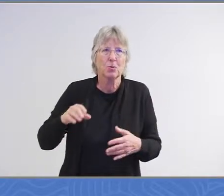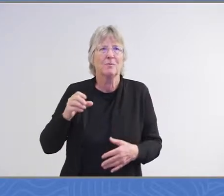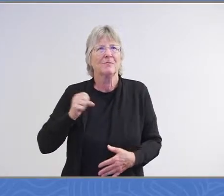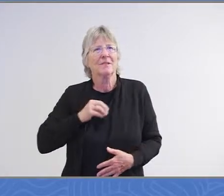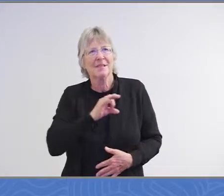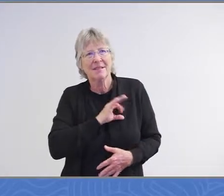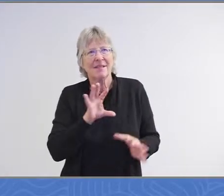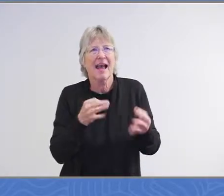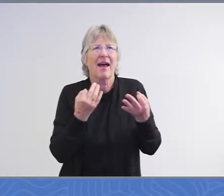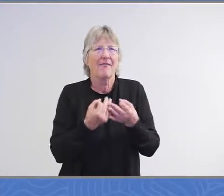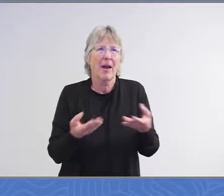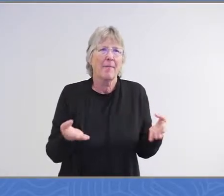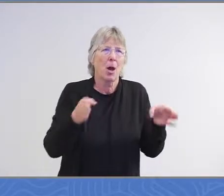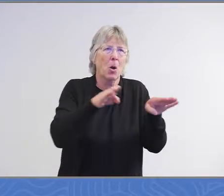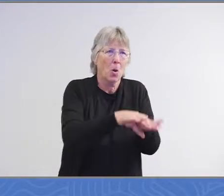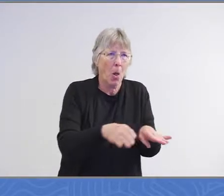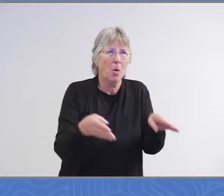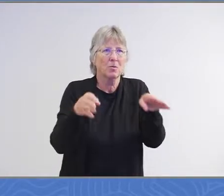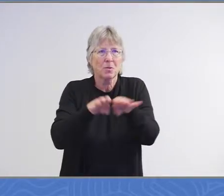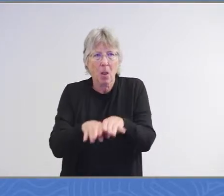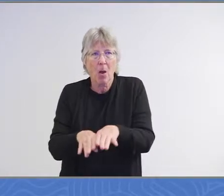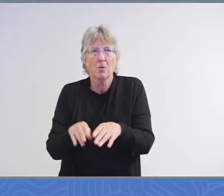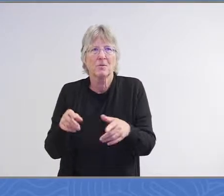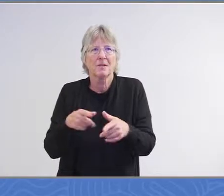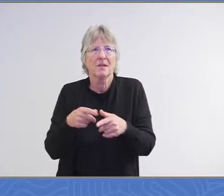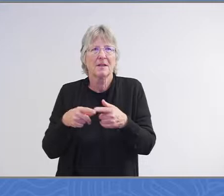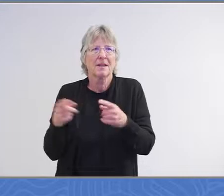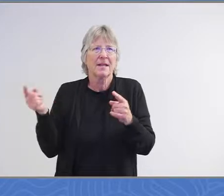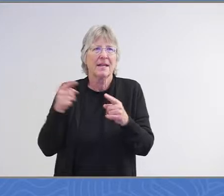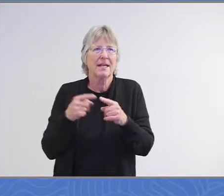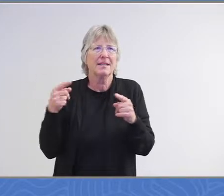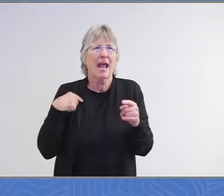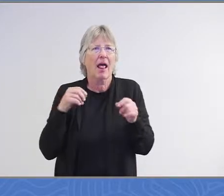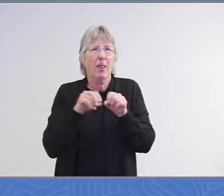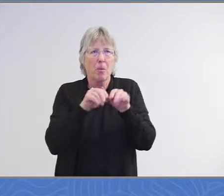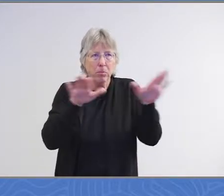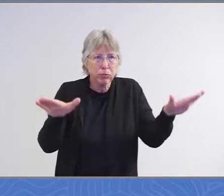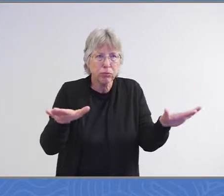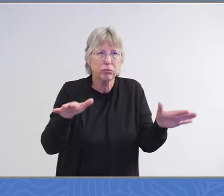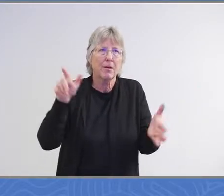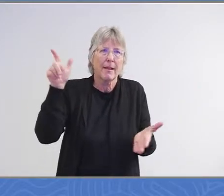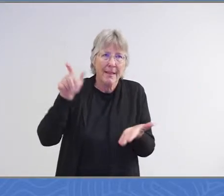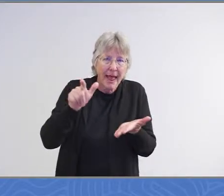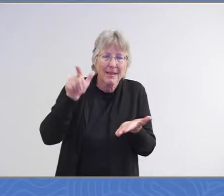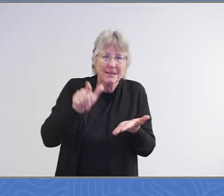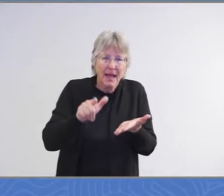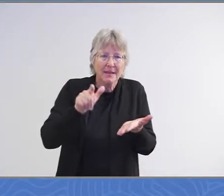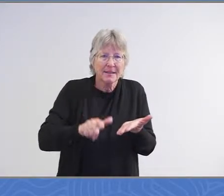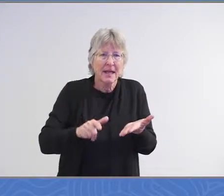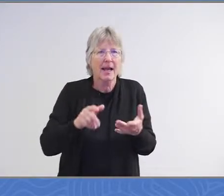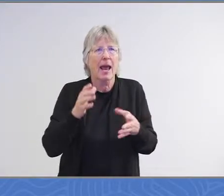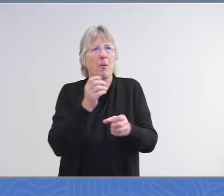Postpone opening the CCT program until the surge comes down and we can get our teachers and staff vaccinated.